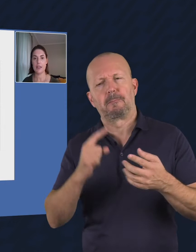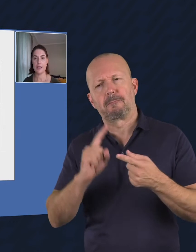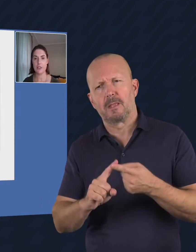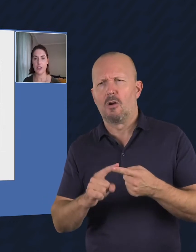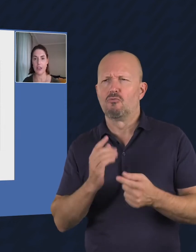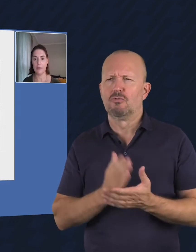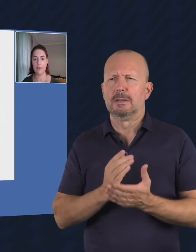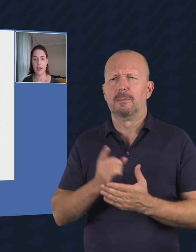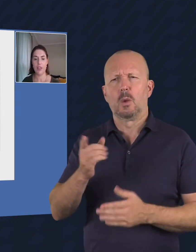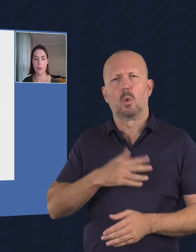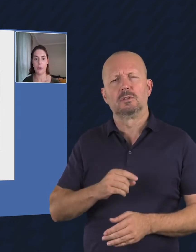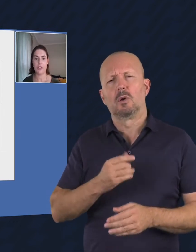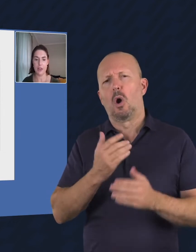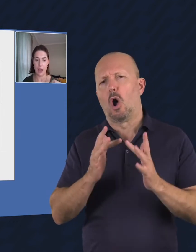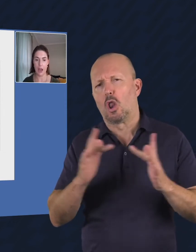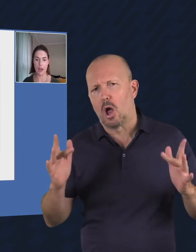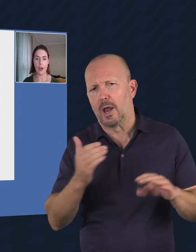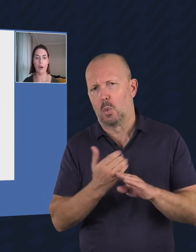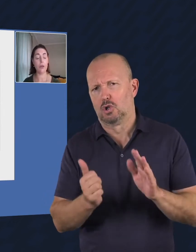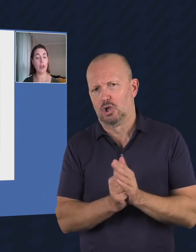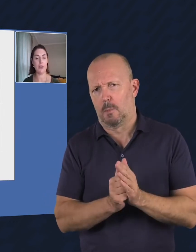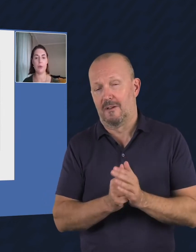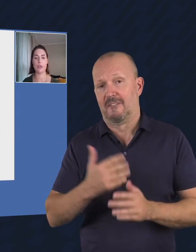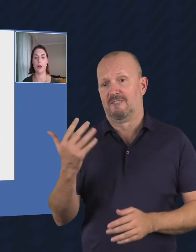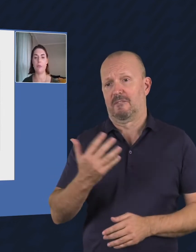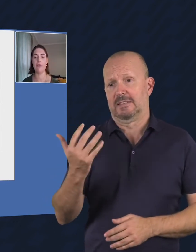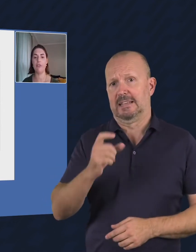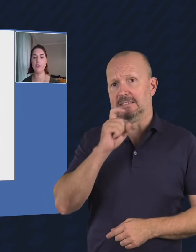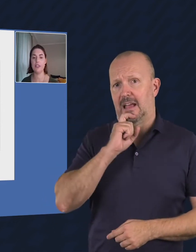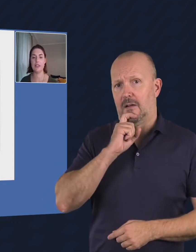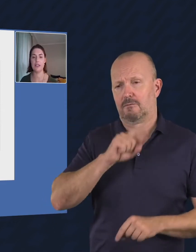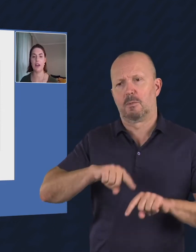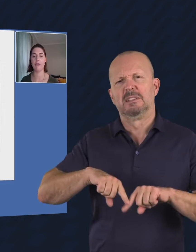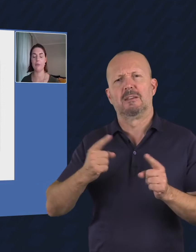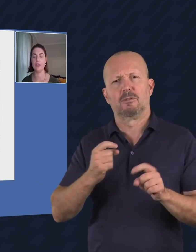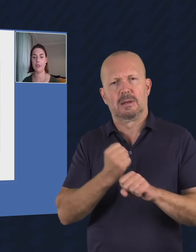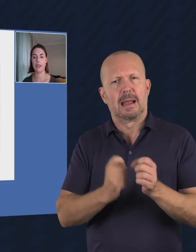Essentially, they wanted an online workshop for 15 staff from different